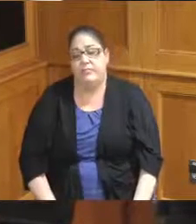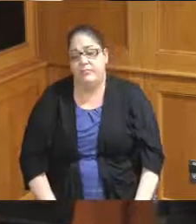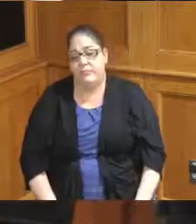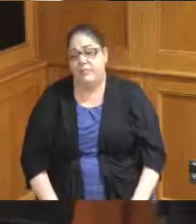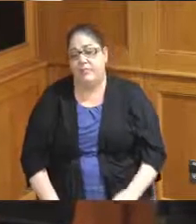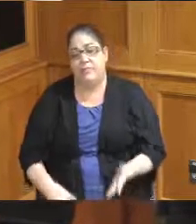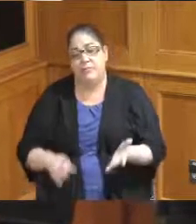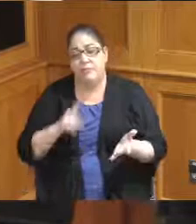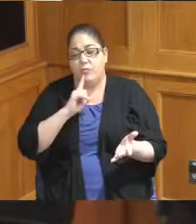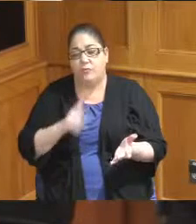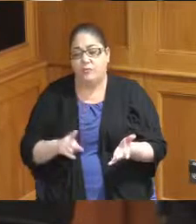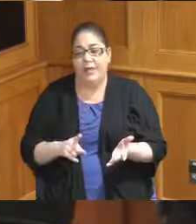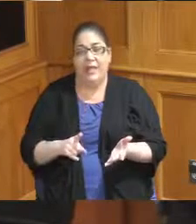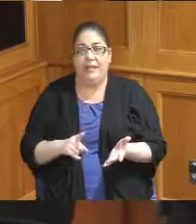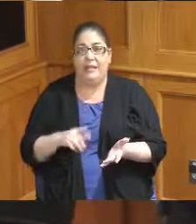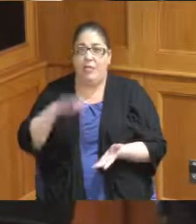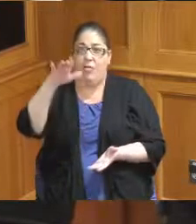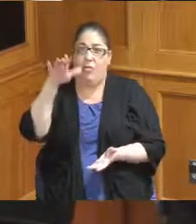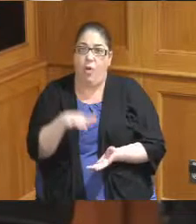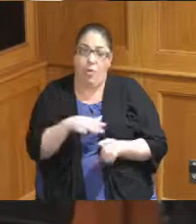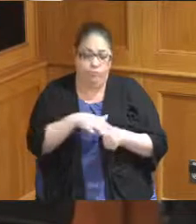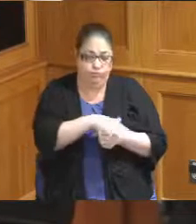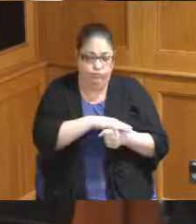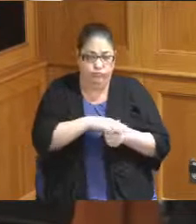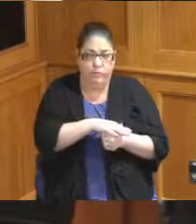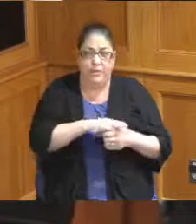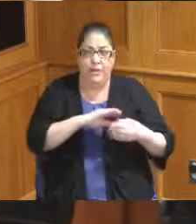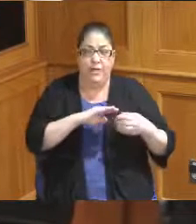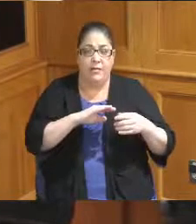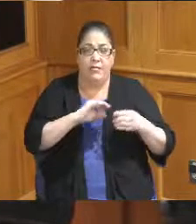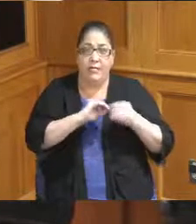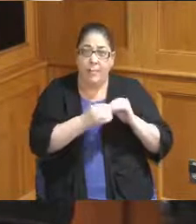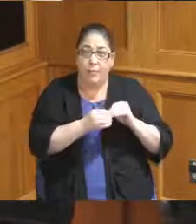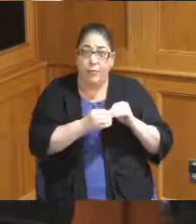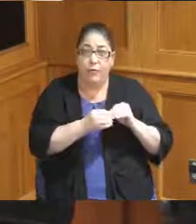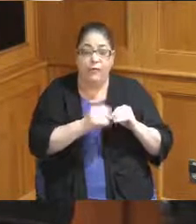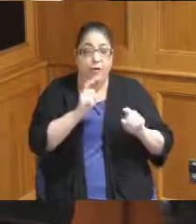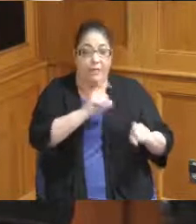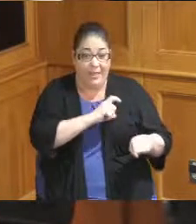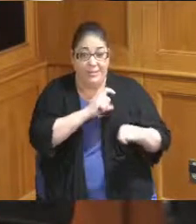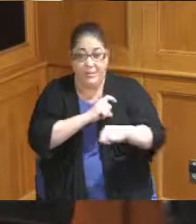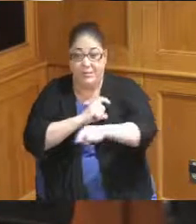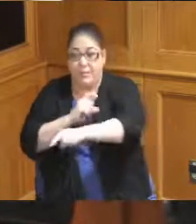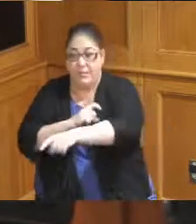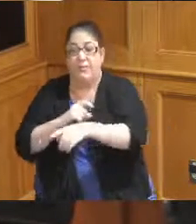having local jurisdictional numbers is not a not a a bad thing to do the challenge is if